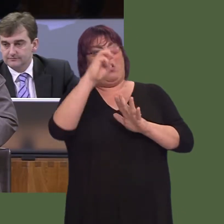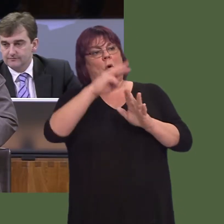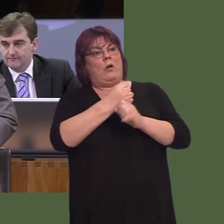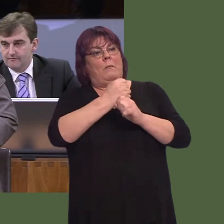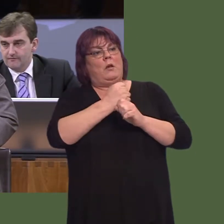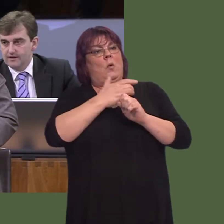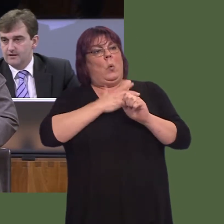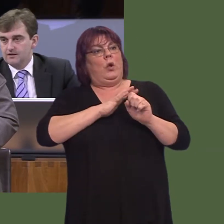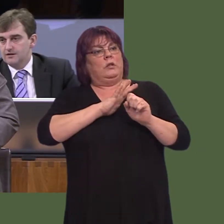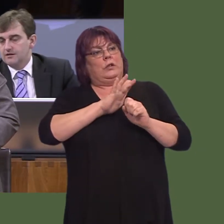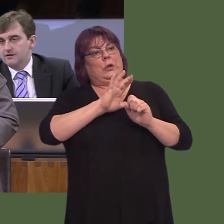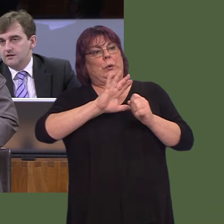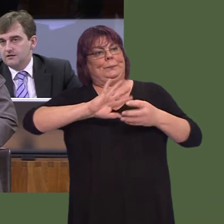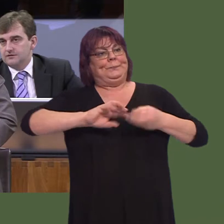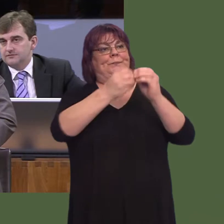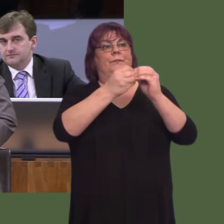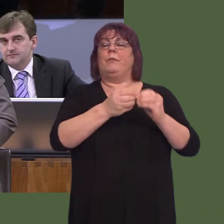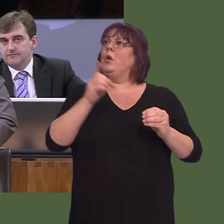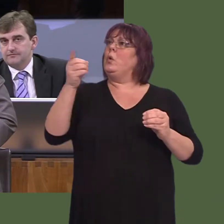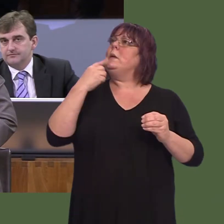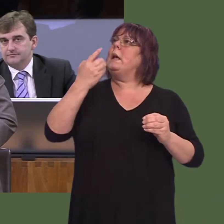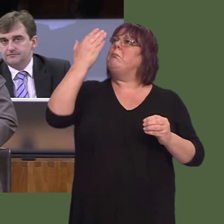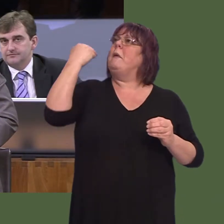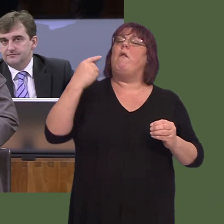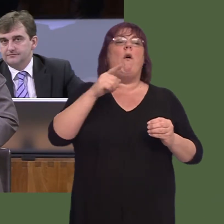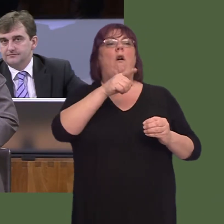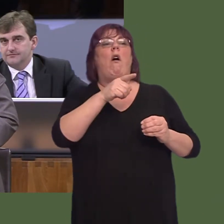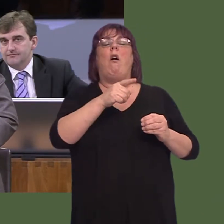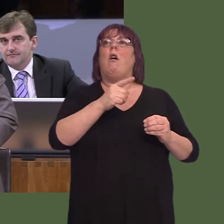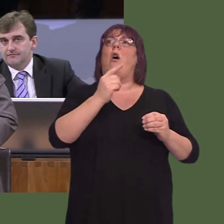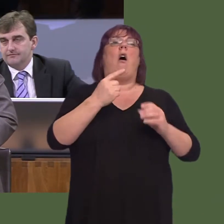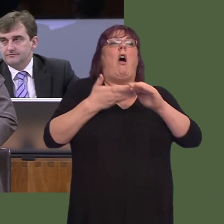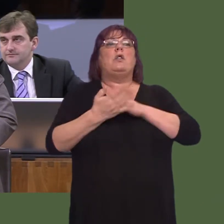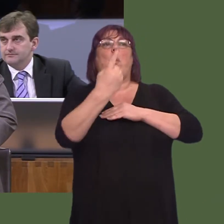The project costs, if your estimations at that time were to be believed, have nearly